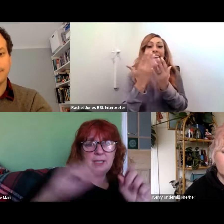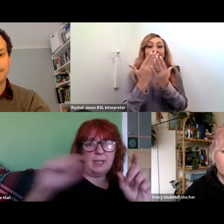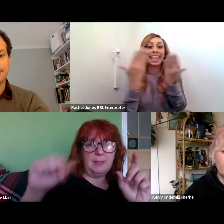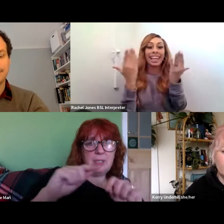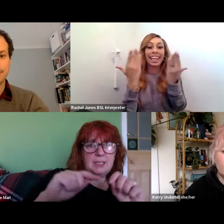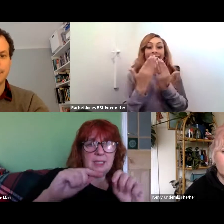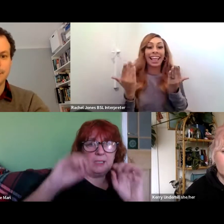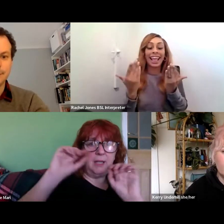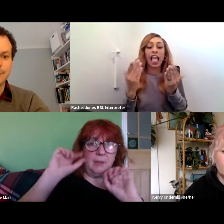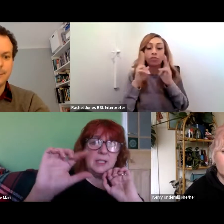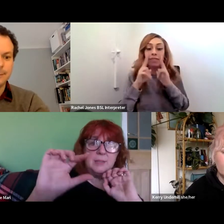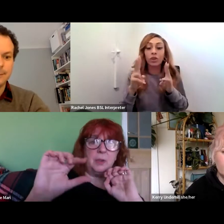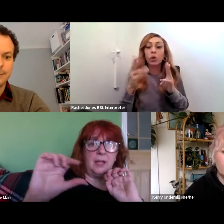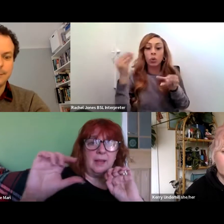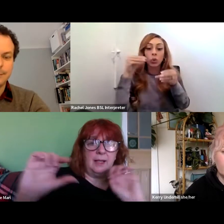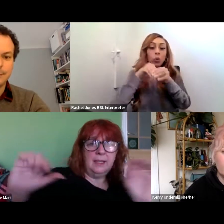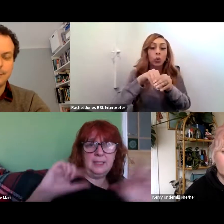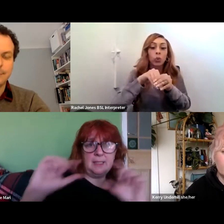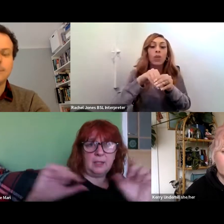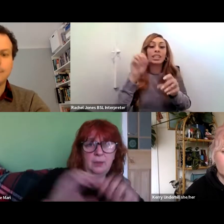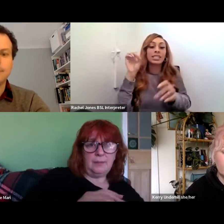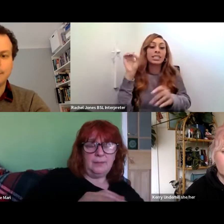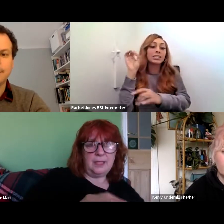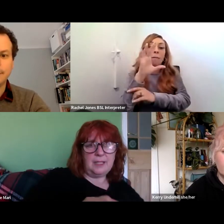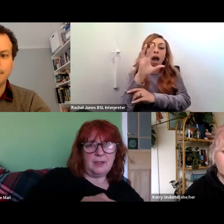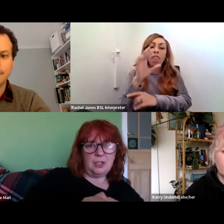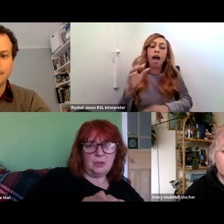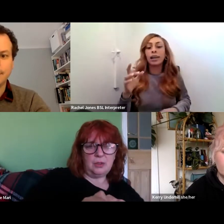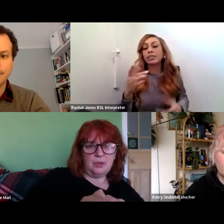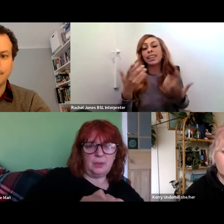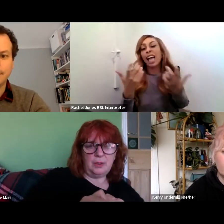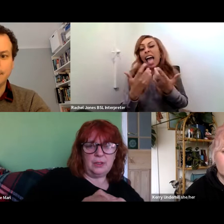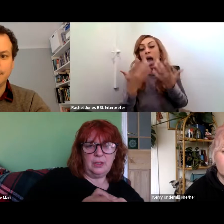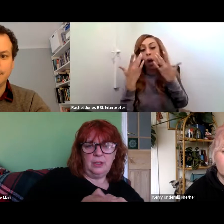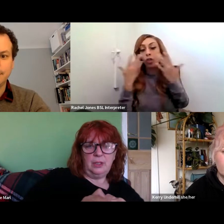and put it in - and then we can spotlight that, so that's how the show sort of works.